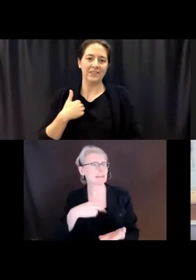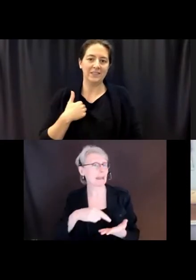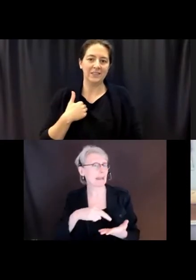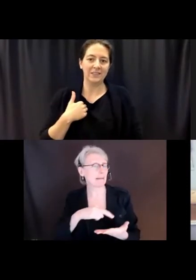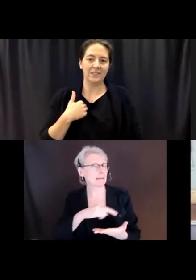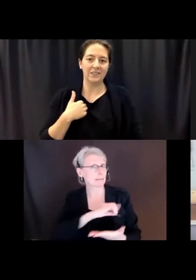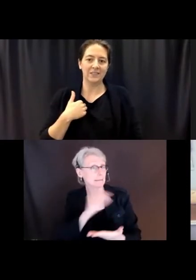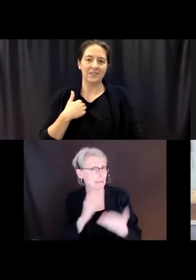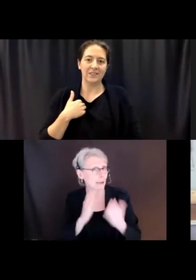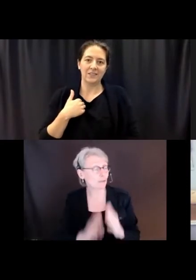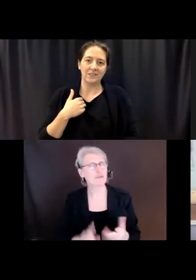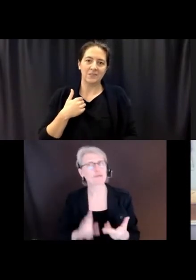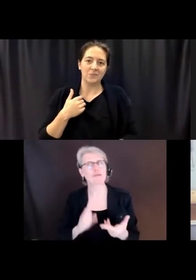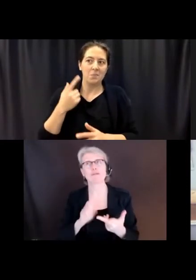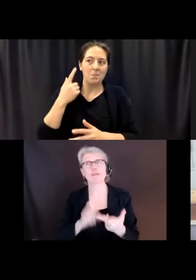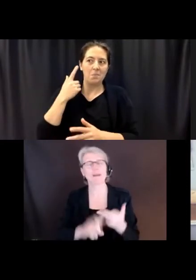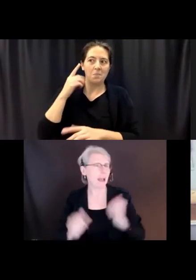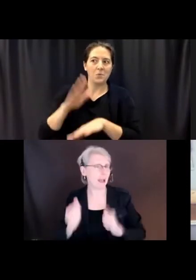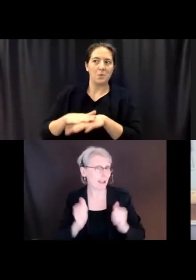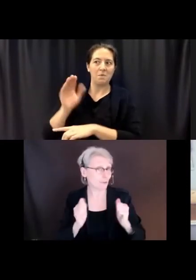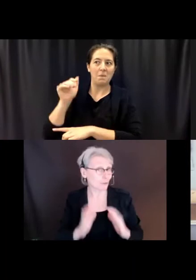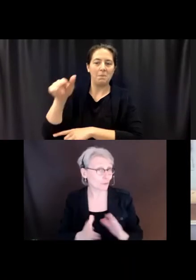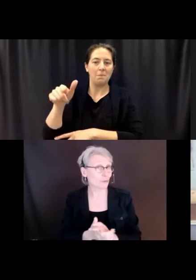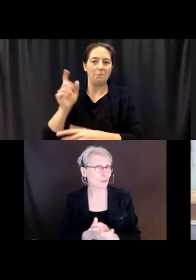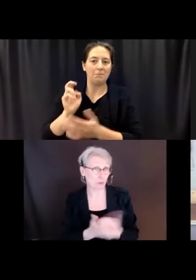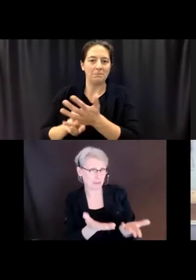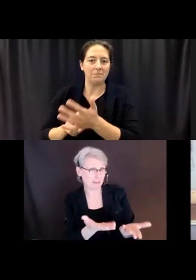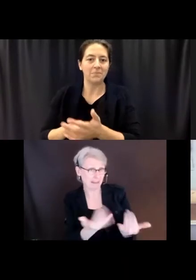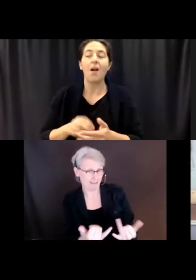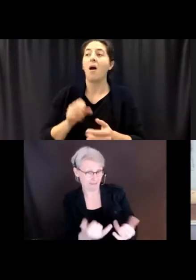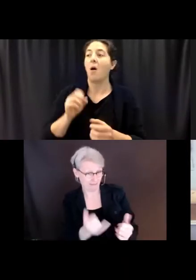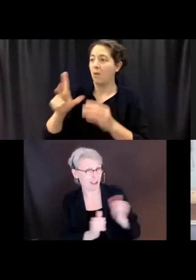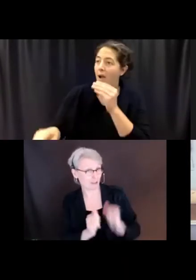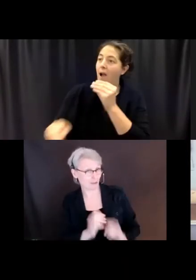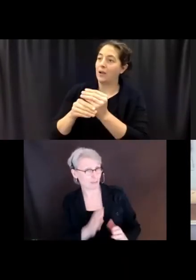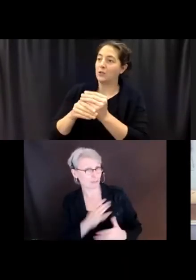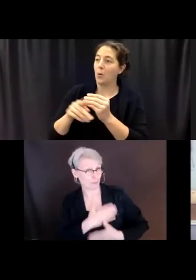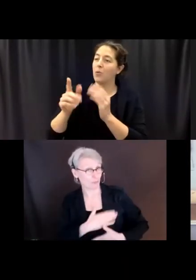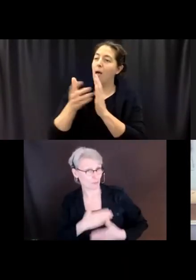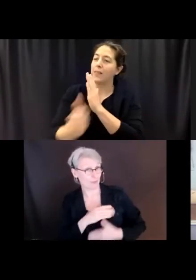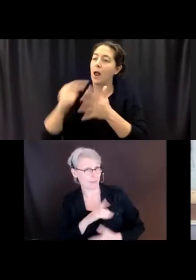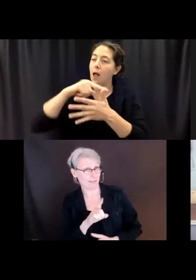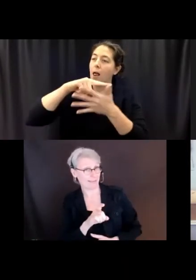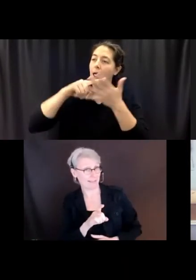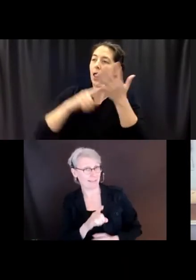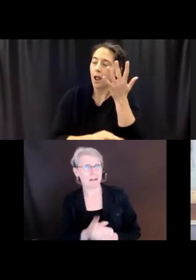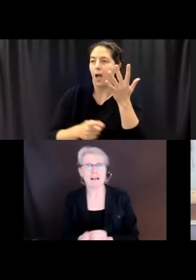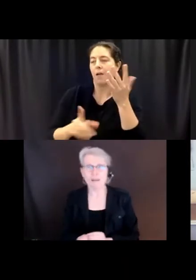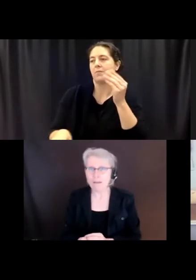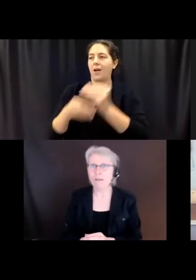OR EVEN NOW. THAT IS COOL YOU SHOULD BE ENJOYING THAT A LOT. >> Luca: I AM. I HAVE BEEN STEPPING